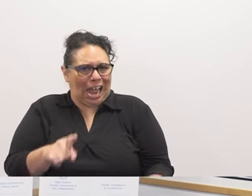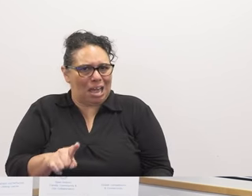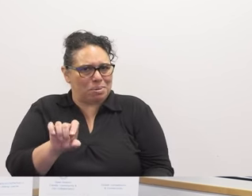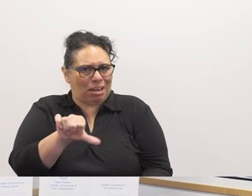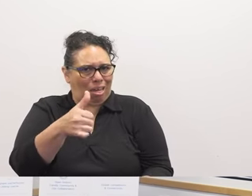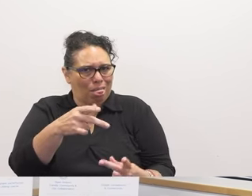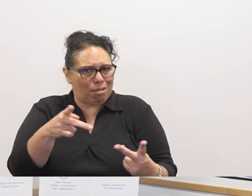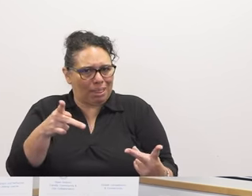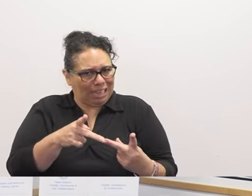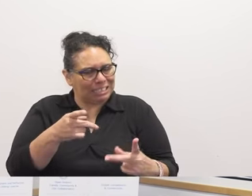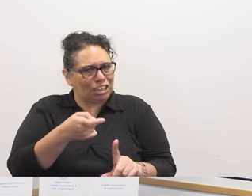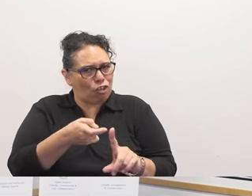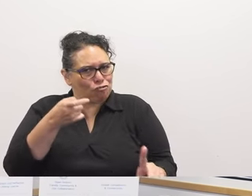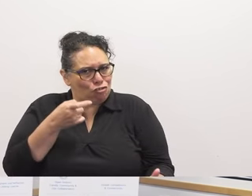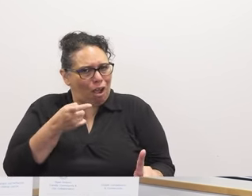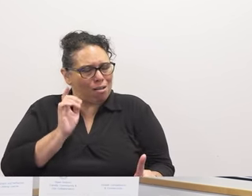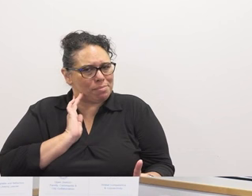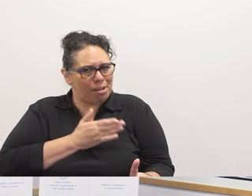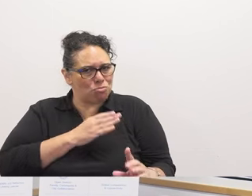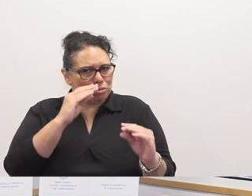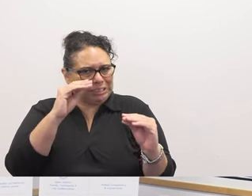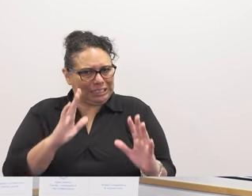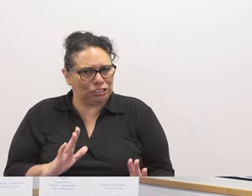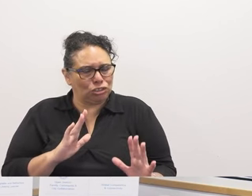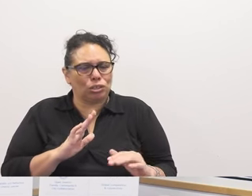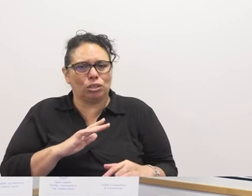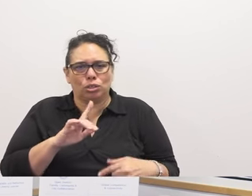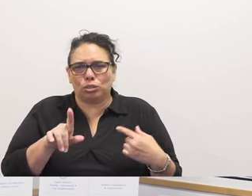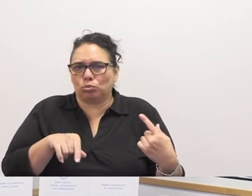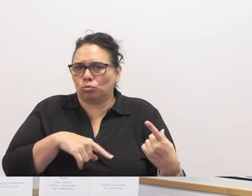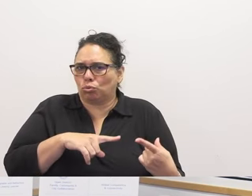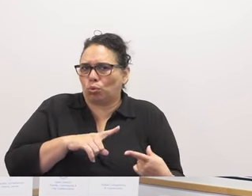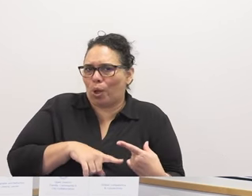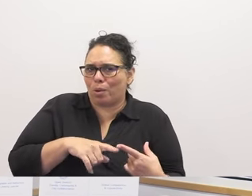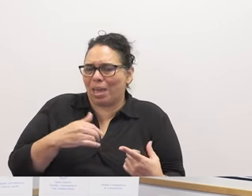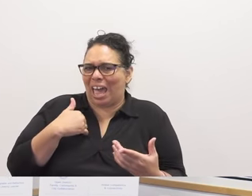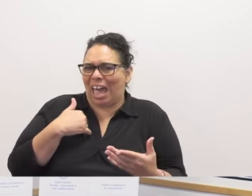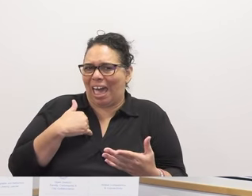And this came from my teachers. So when we used to have dismissal, and it was crazy,